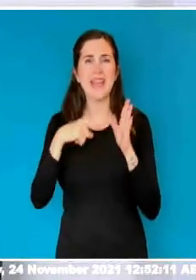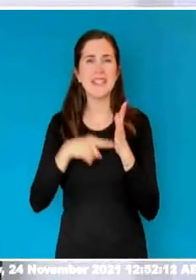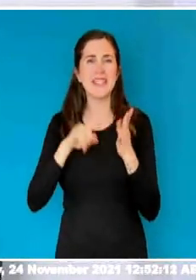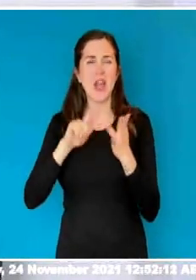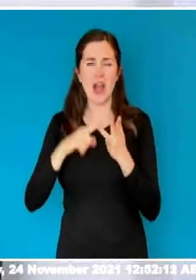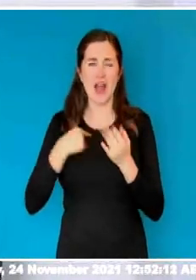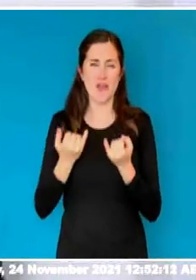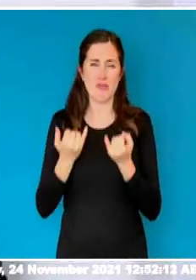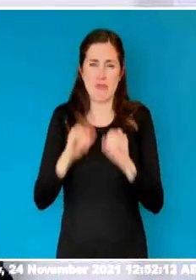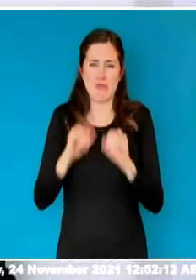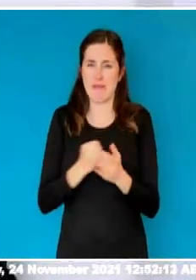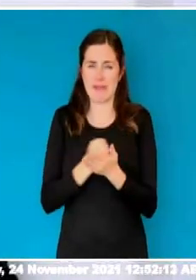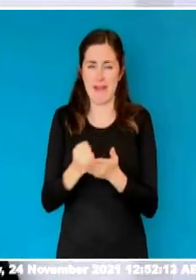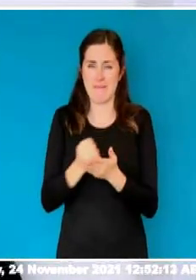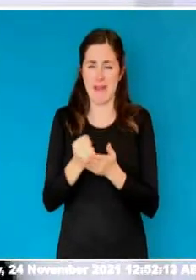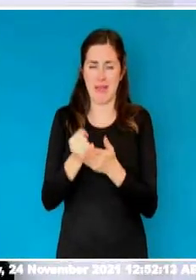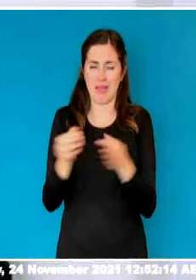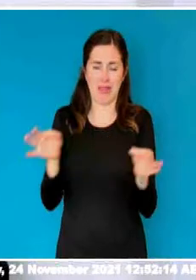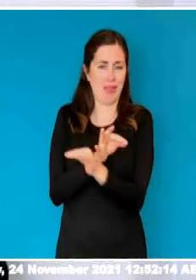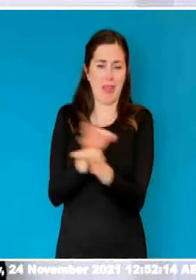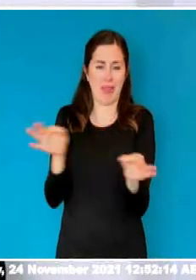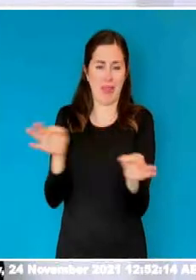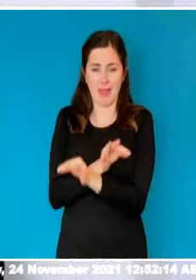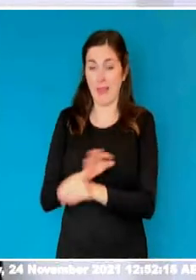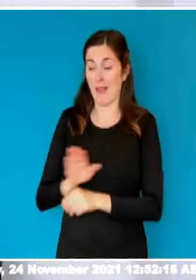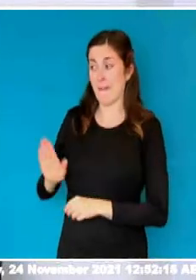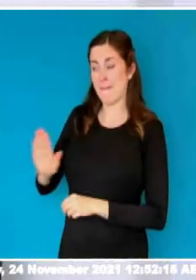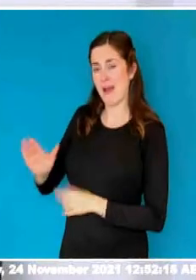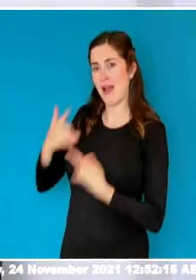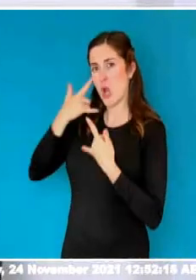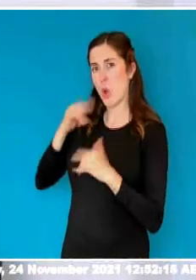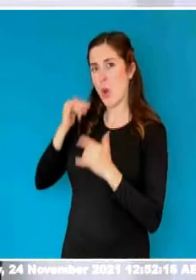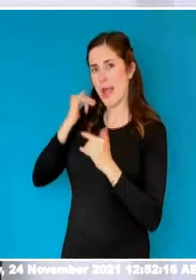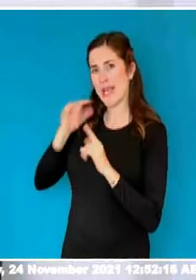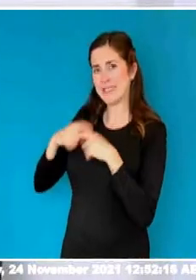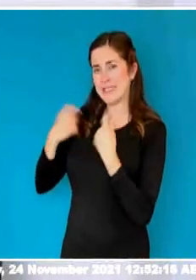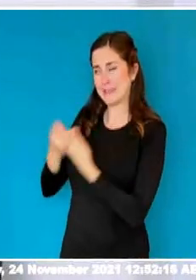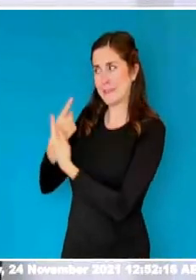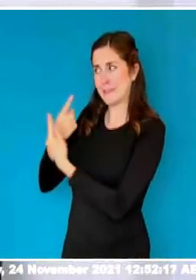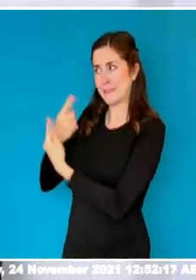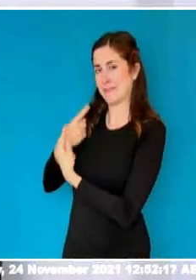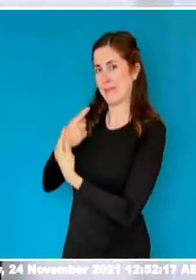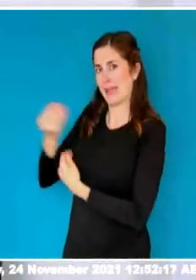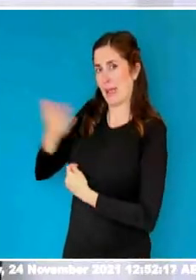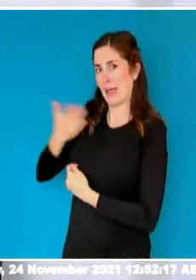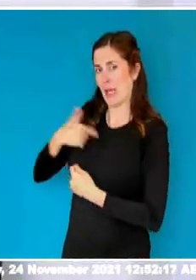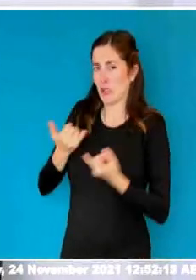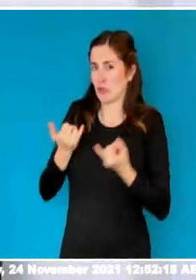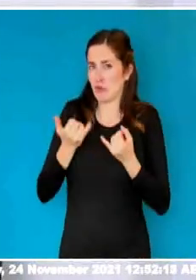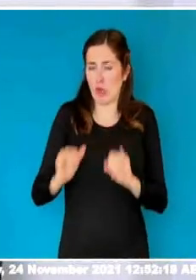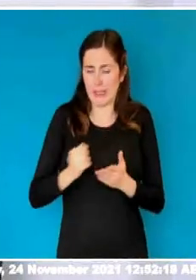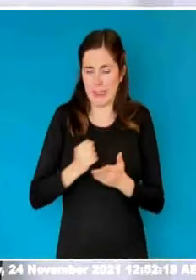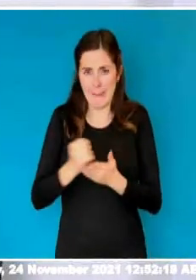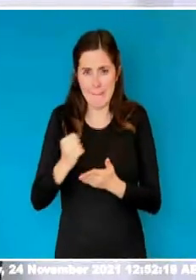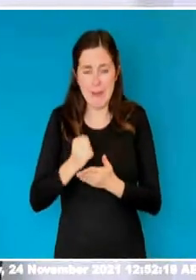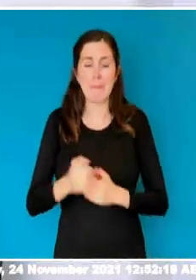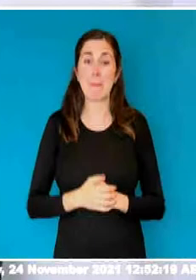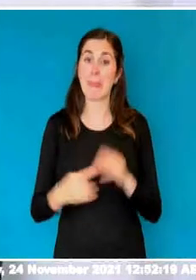way and my team of instructing solicitors have pointed out to me, in the ATO Census for